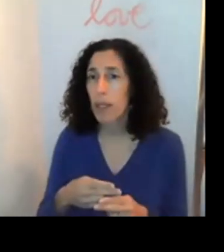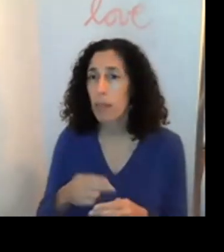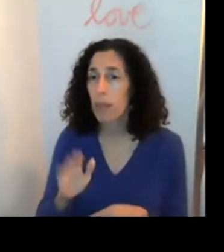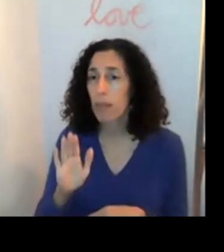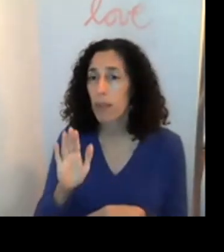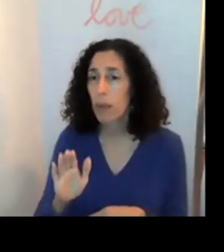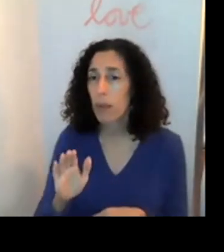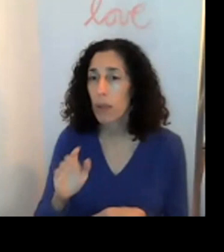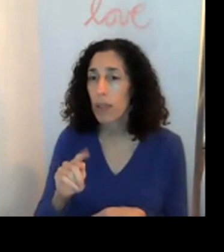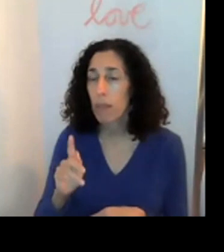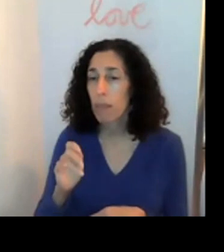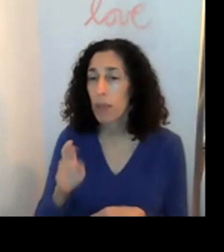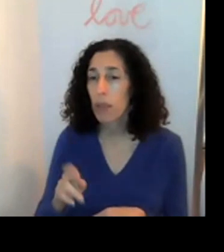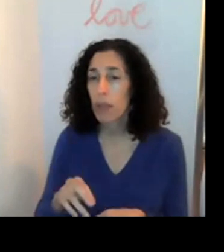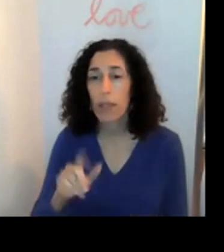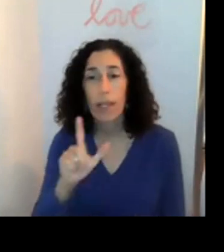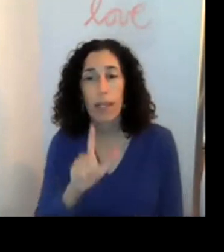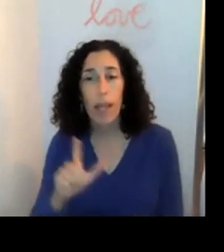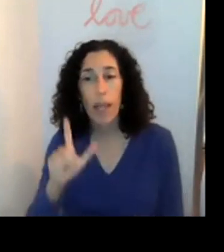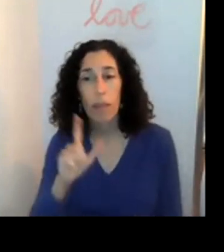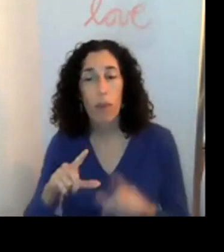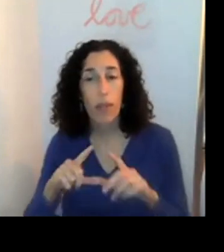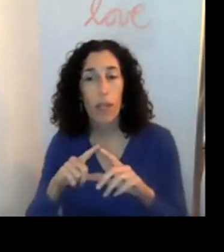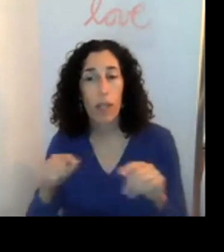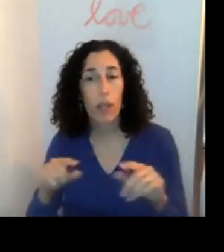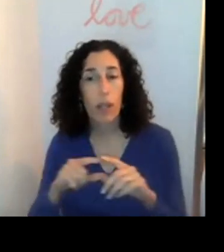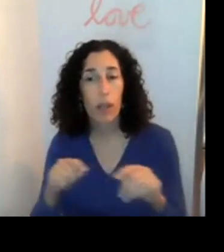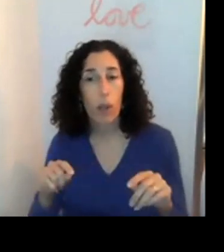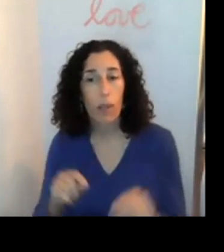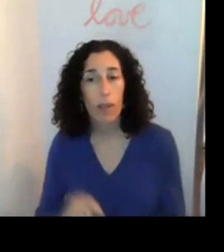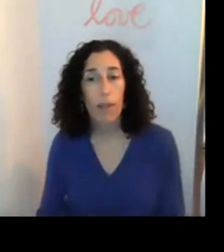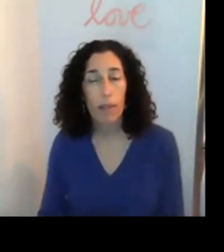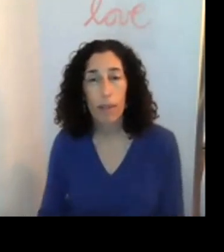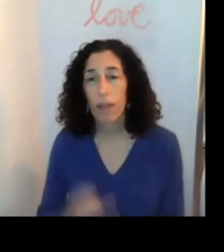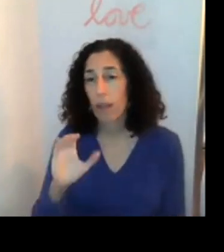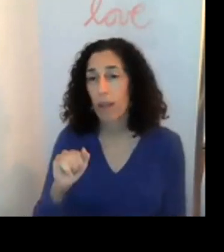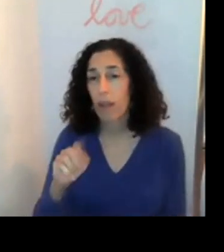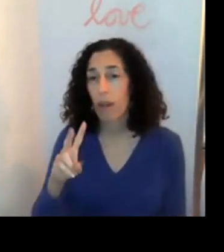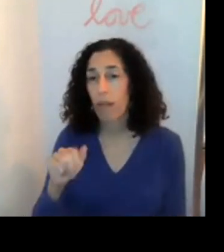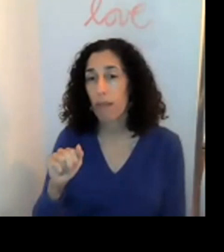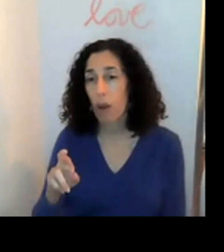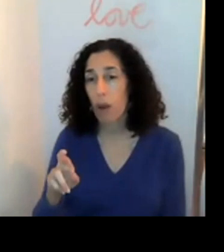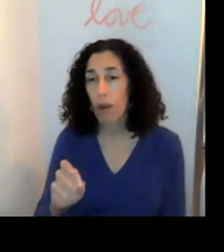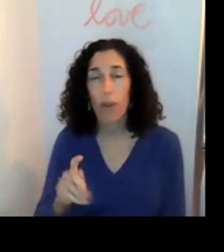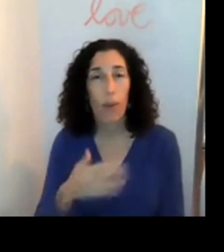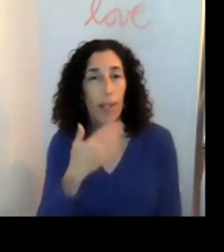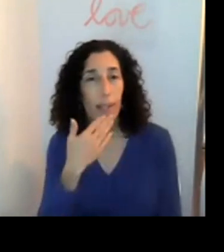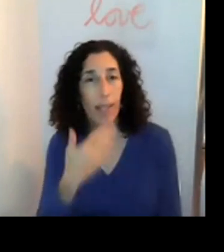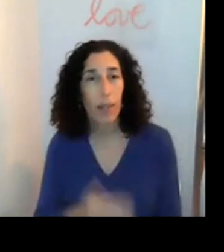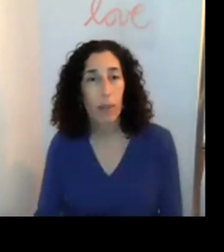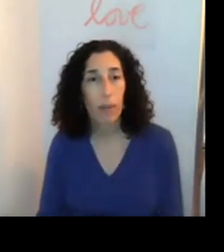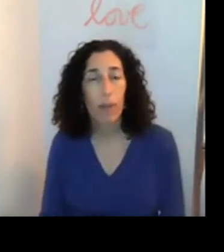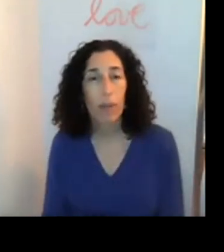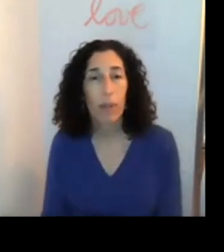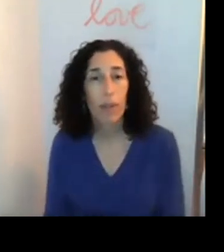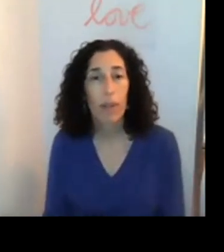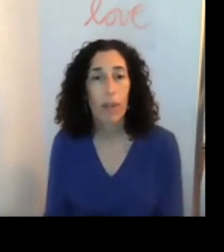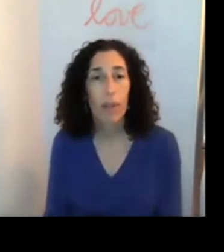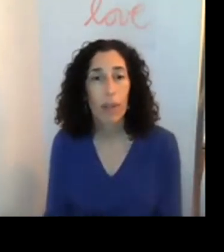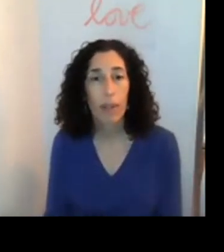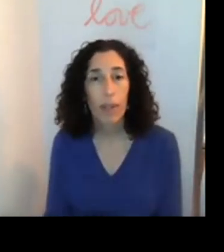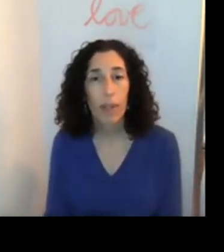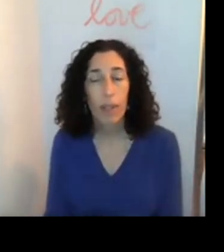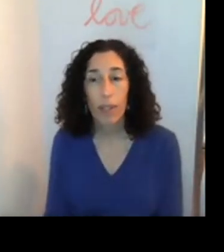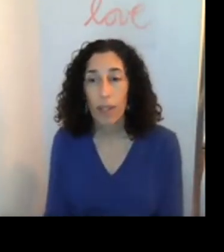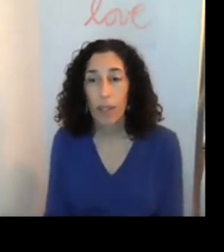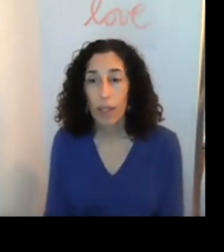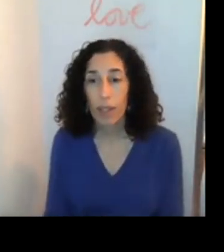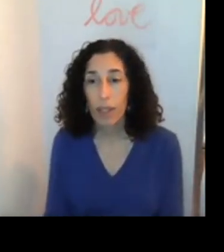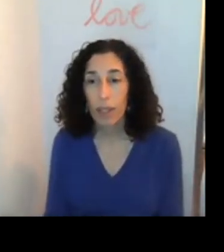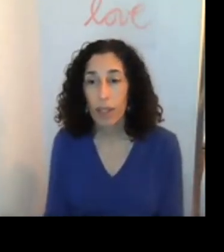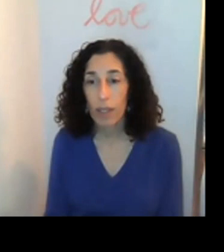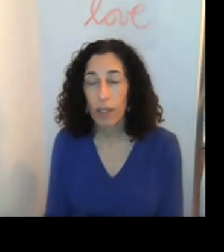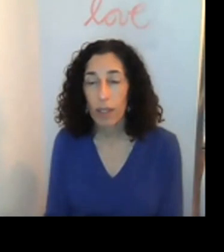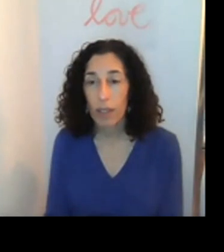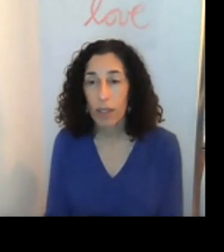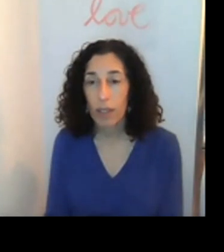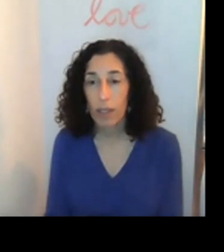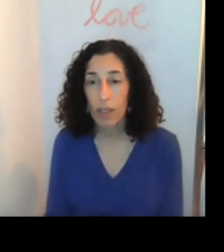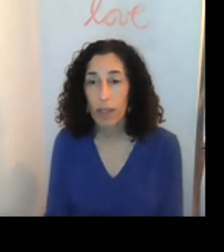of our image on our website. I don't know if any of you have saw it but there's an image